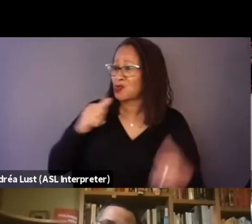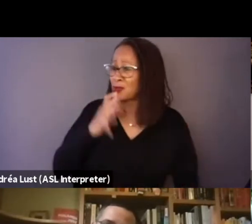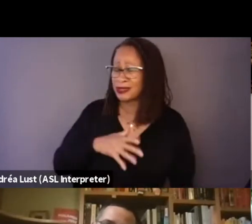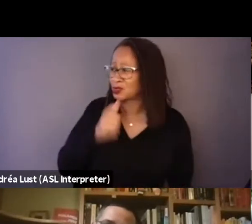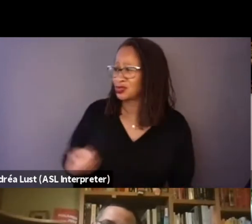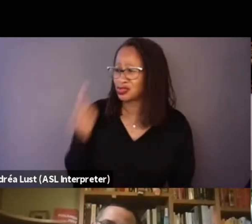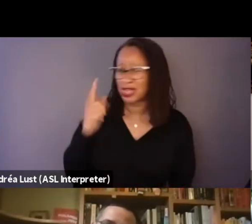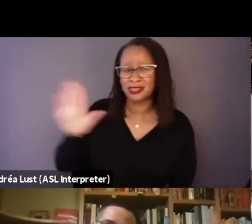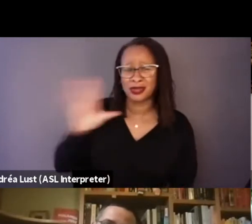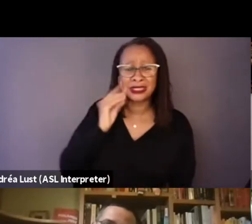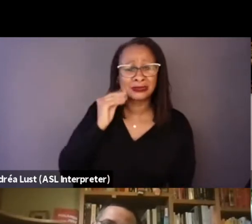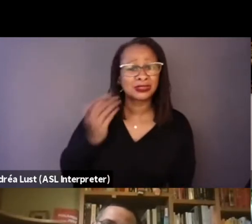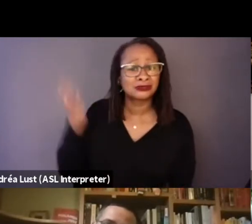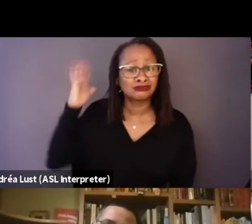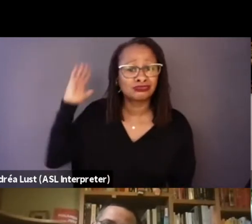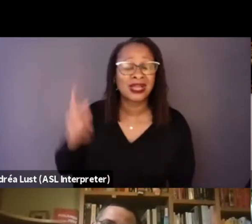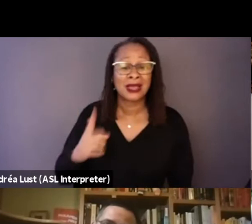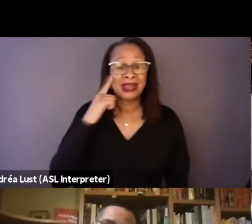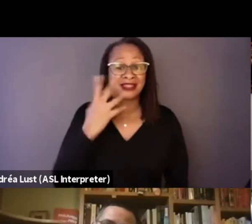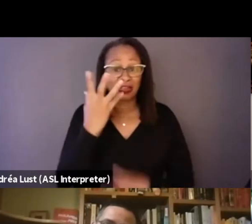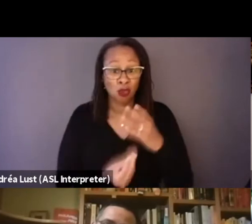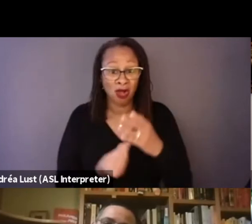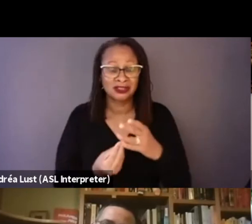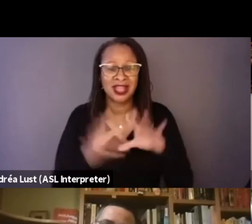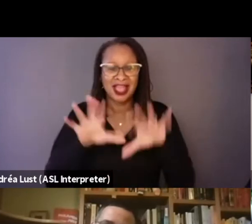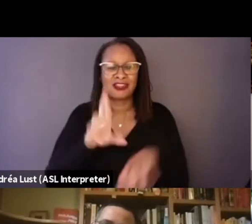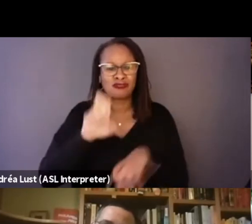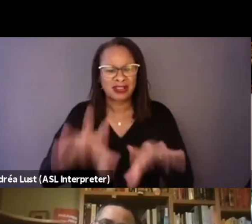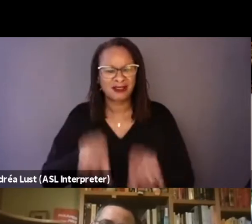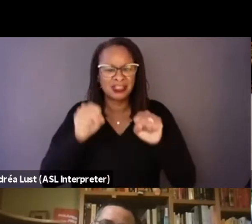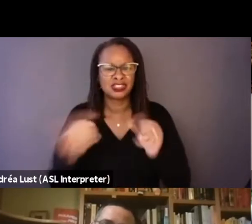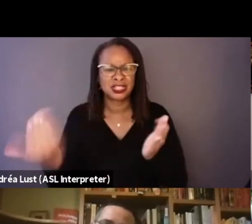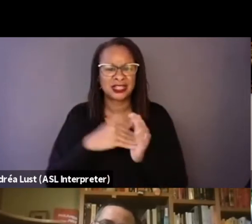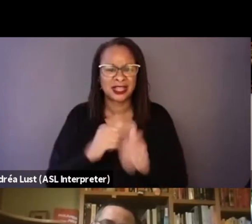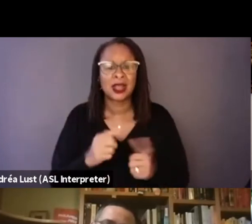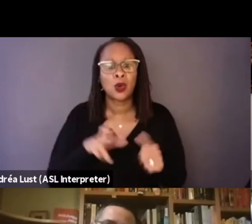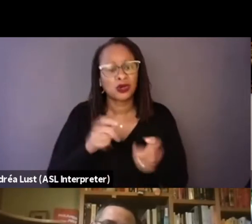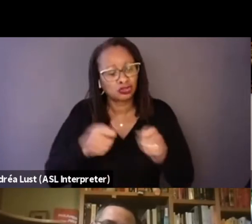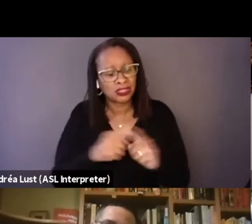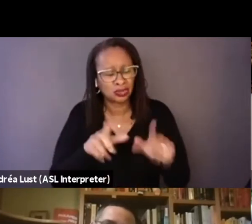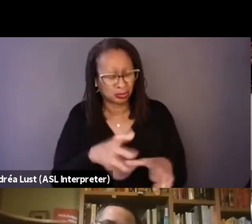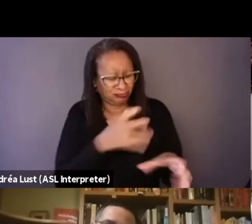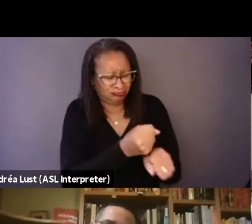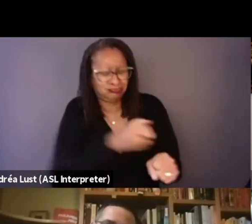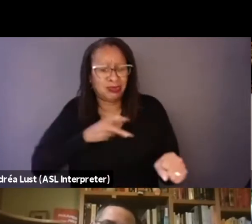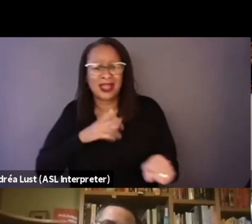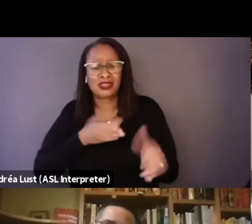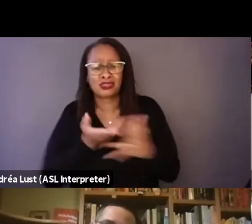but also I think loss and reclamation, reclaiming or trying to reclaim either it's your culture or your identity.